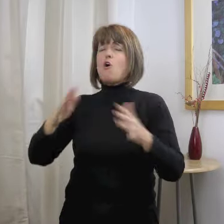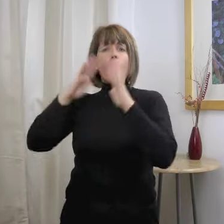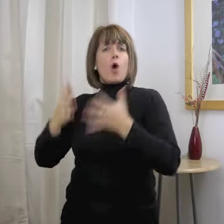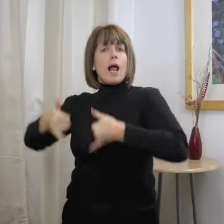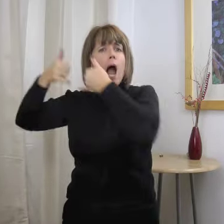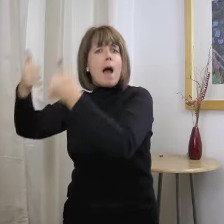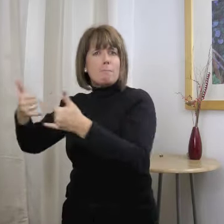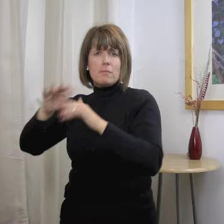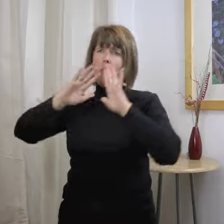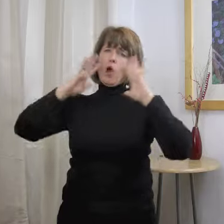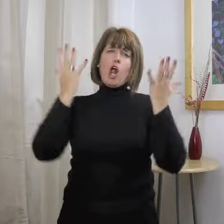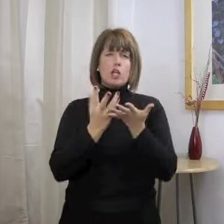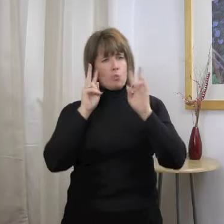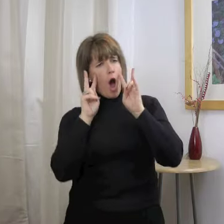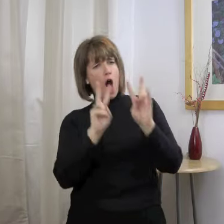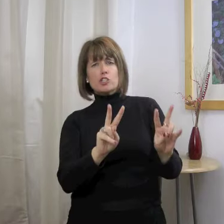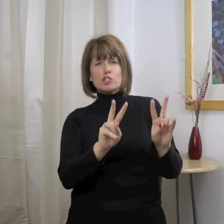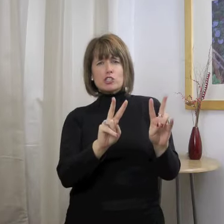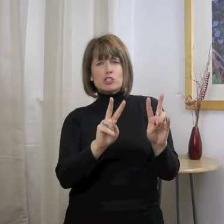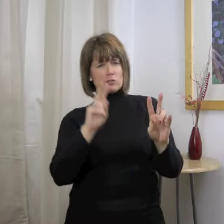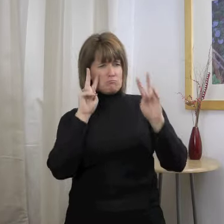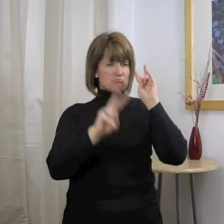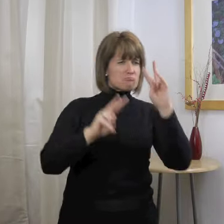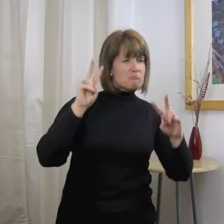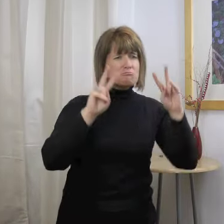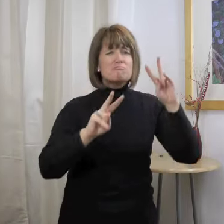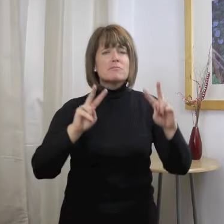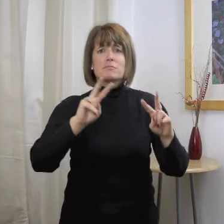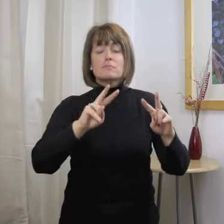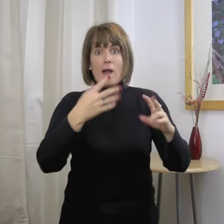or the World Cup; the whole world was watching together.